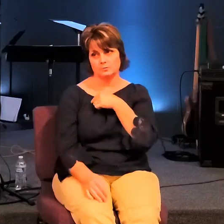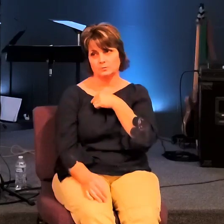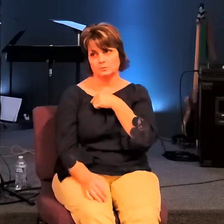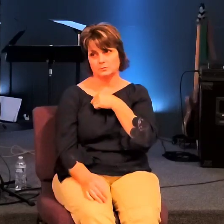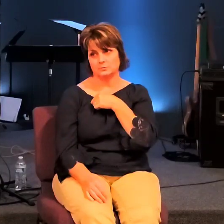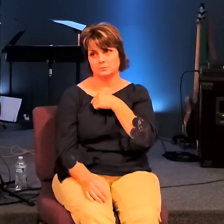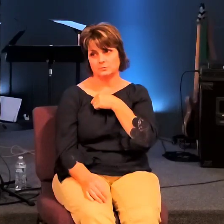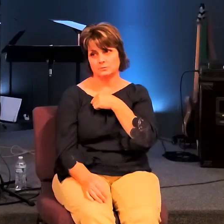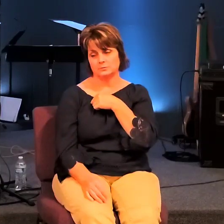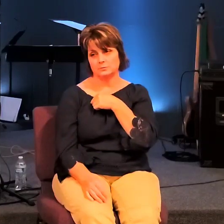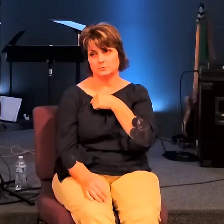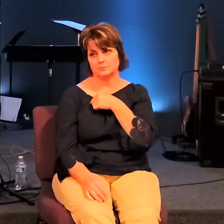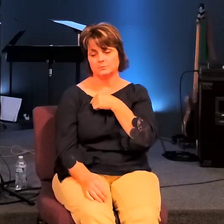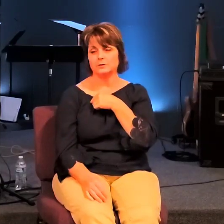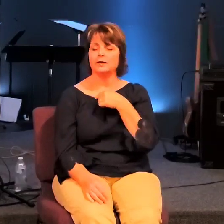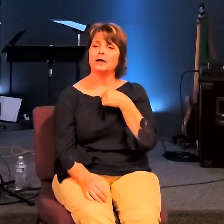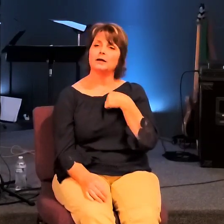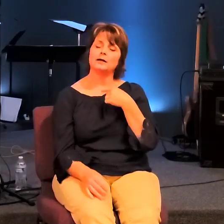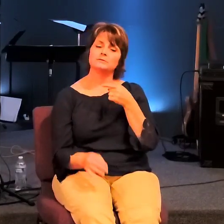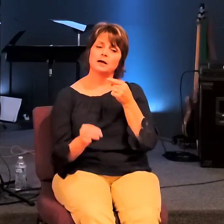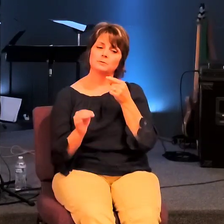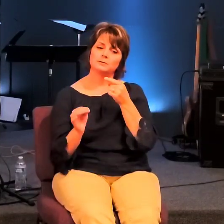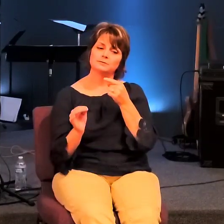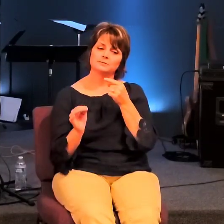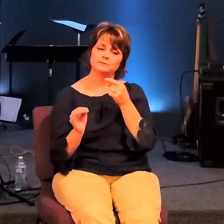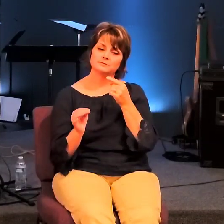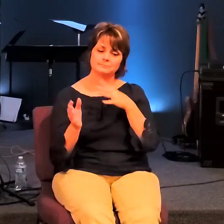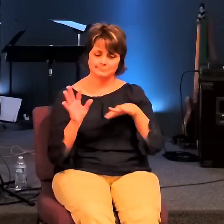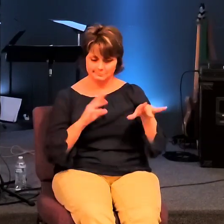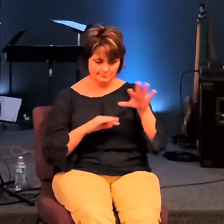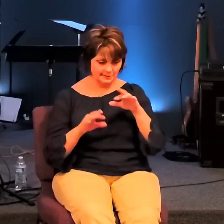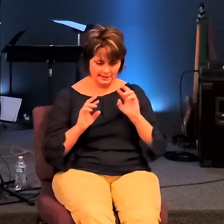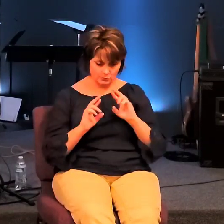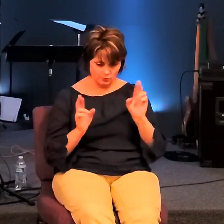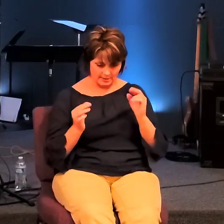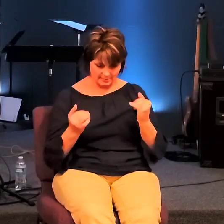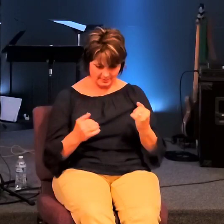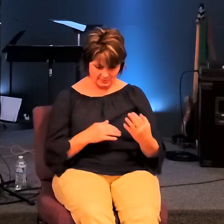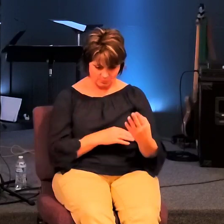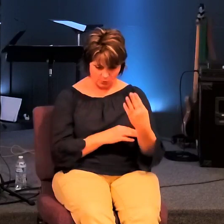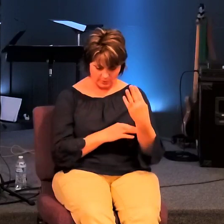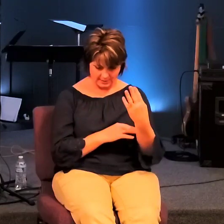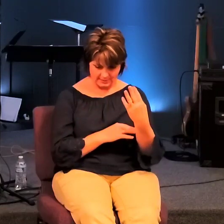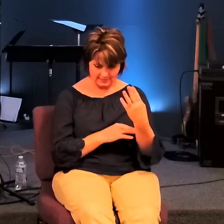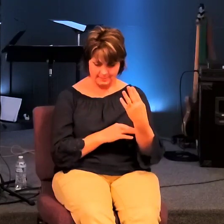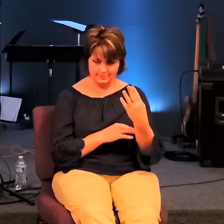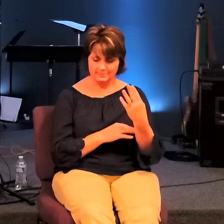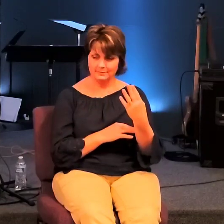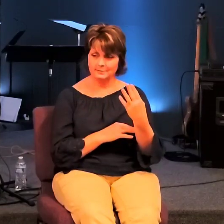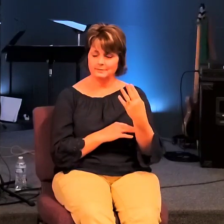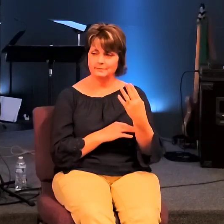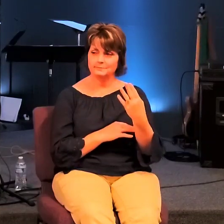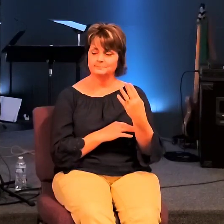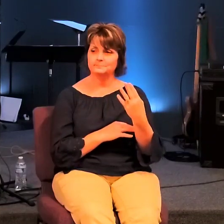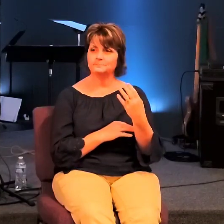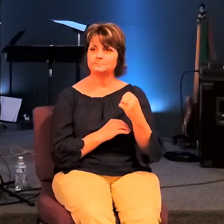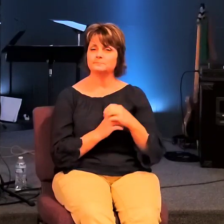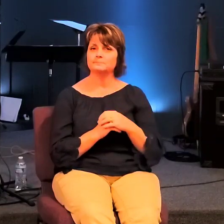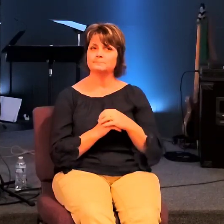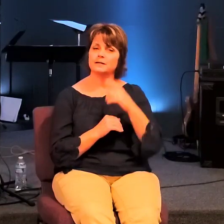and as I was getting ready this morning I I just had it it was just a recurring thought